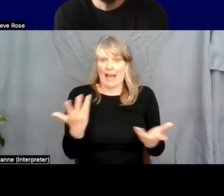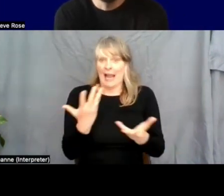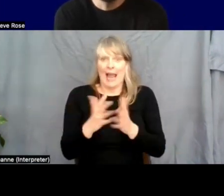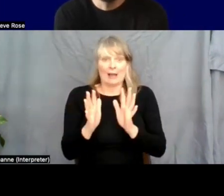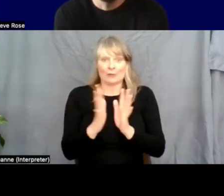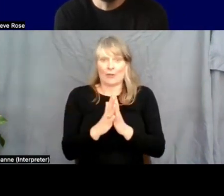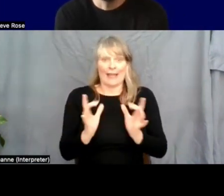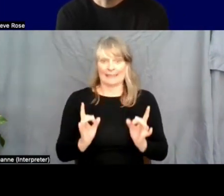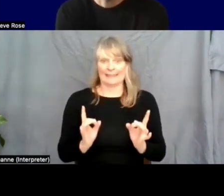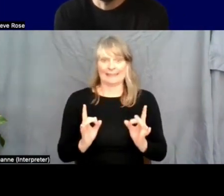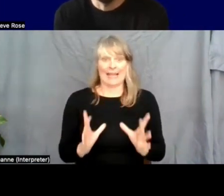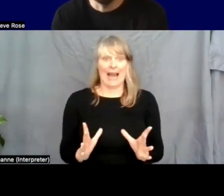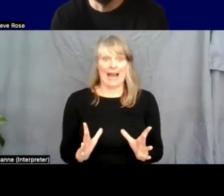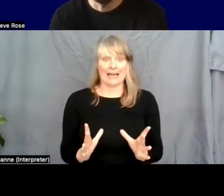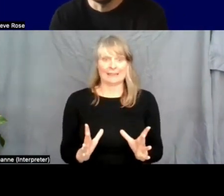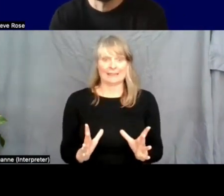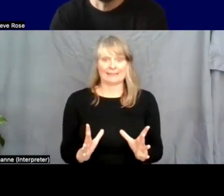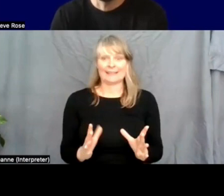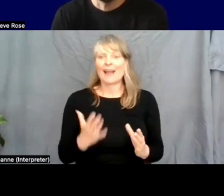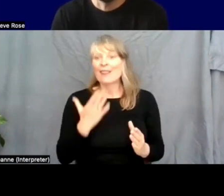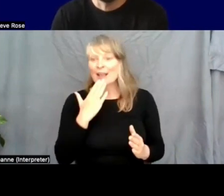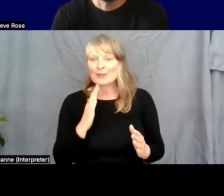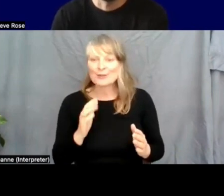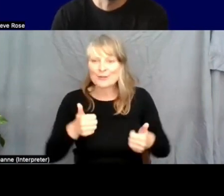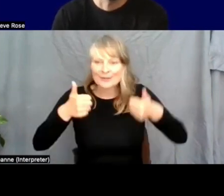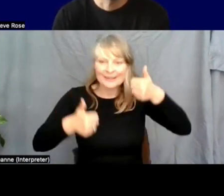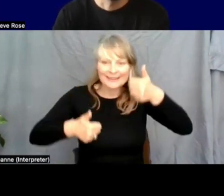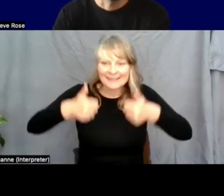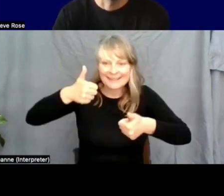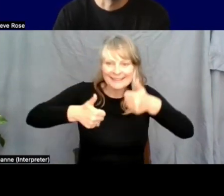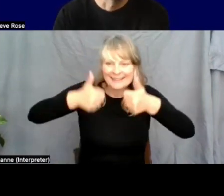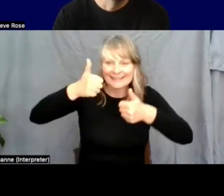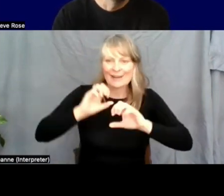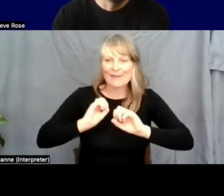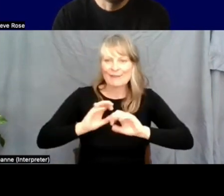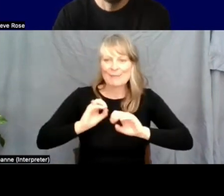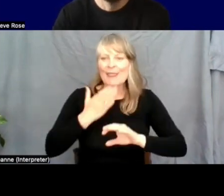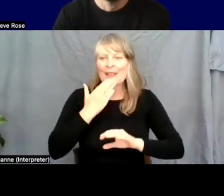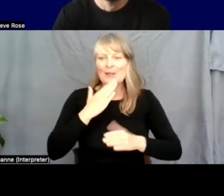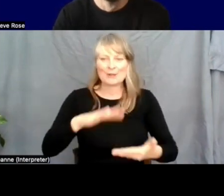expressions look like? Thank you for the feedback, people who are feeding back. That's really helpful.